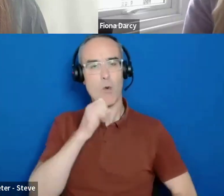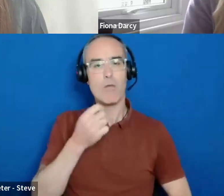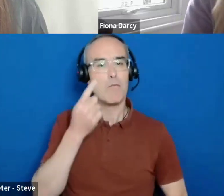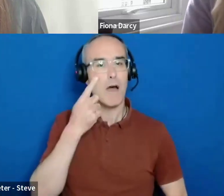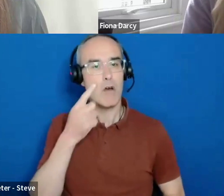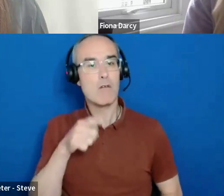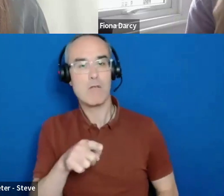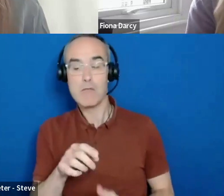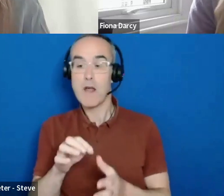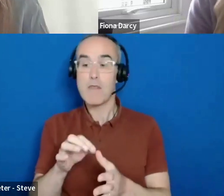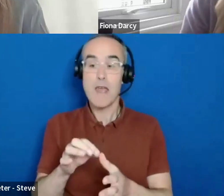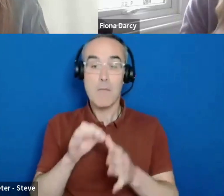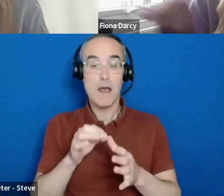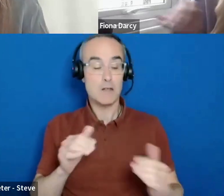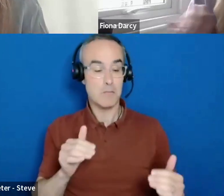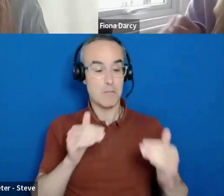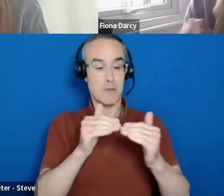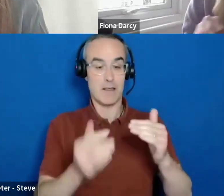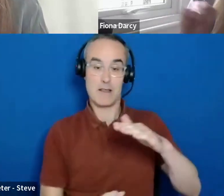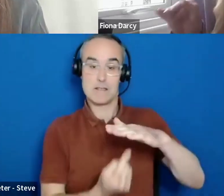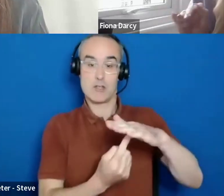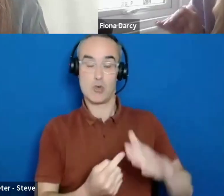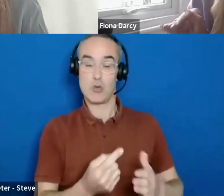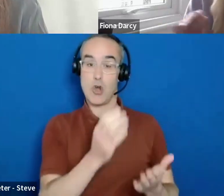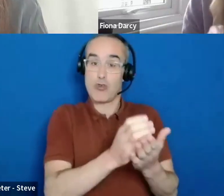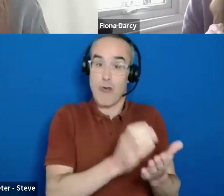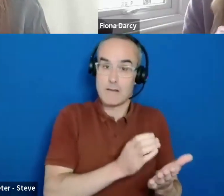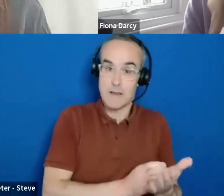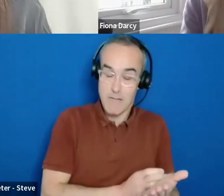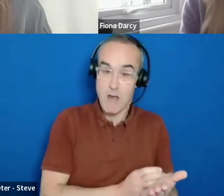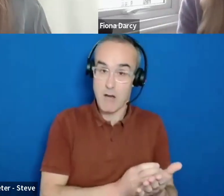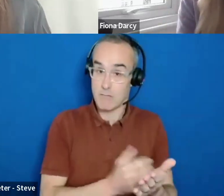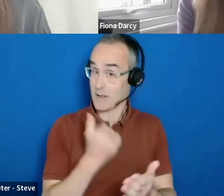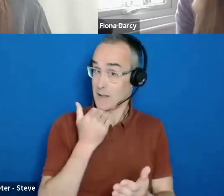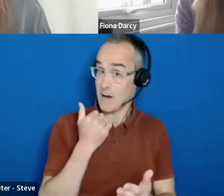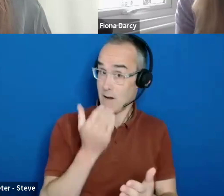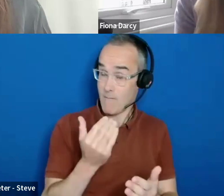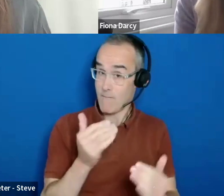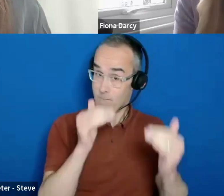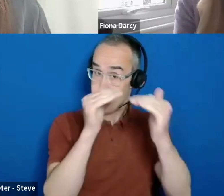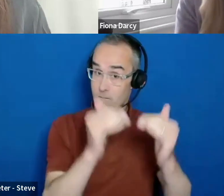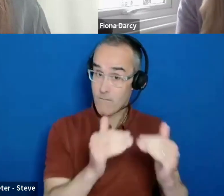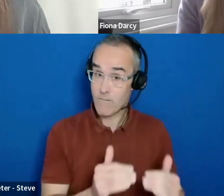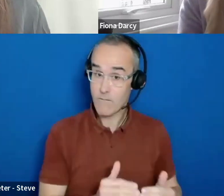essential criteria to the standard that they've set. So they'll usually have a discussion at the beginning of